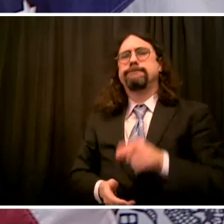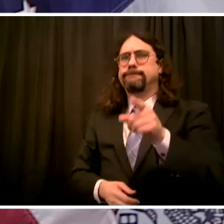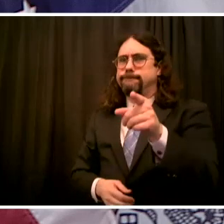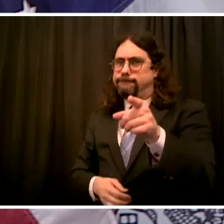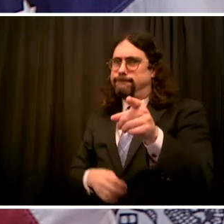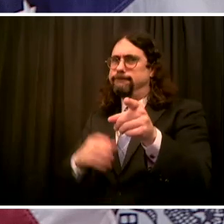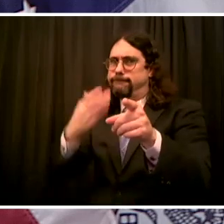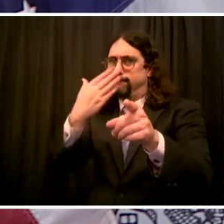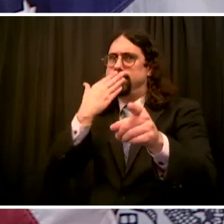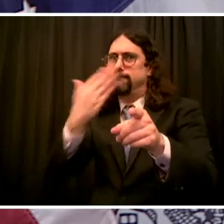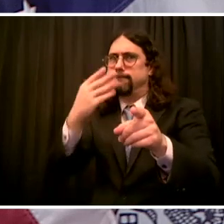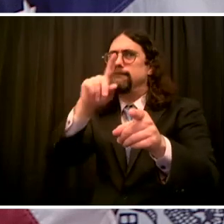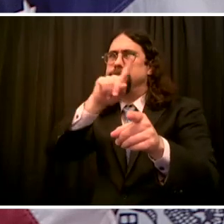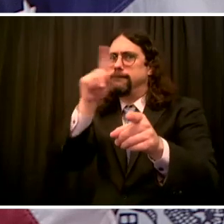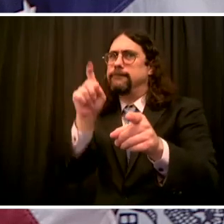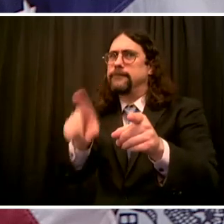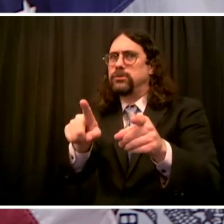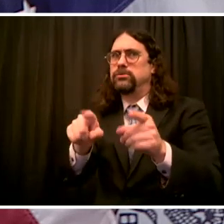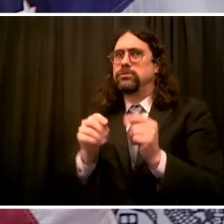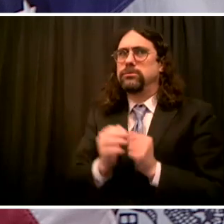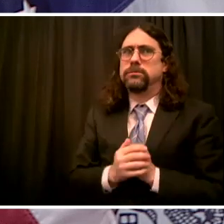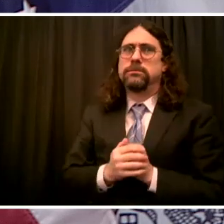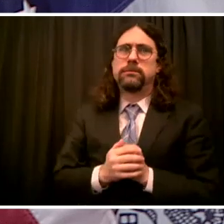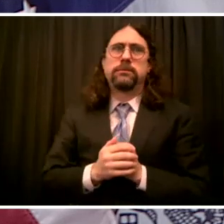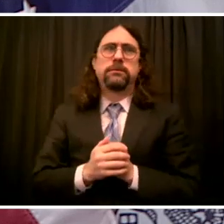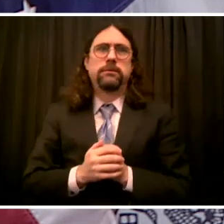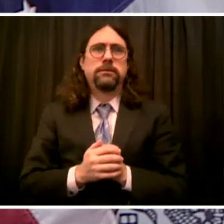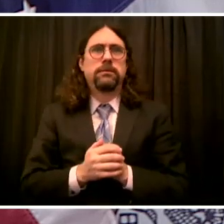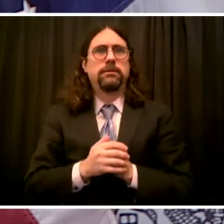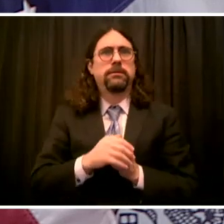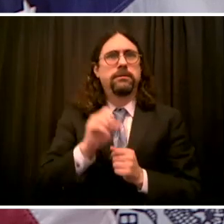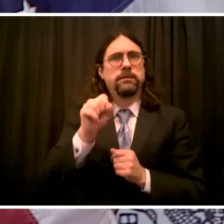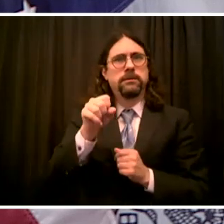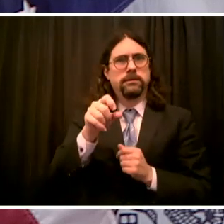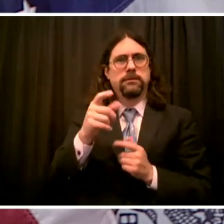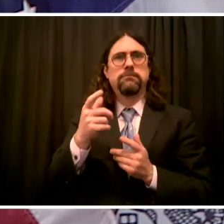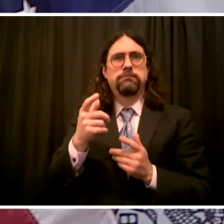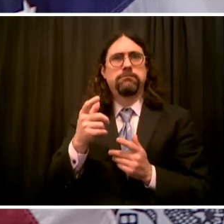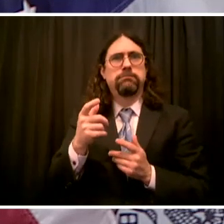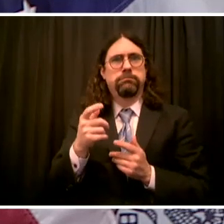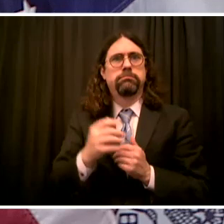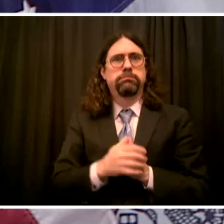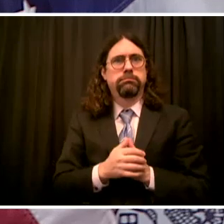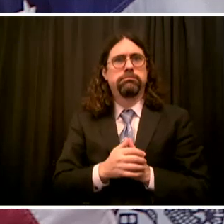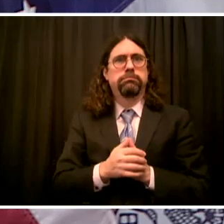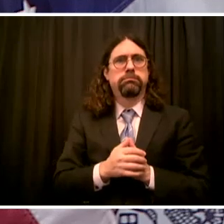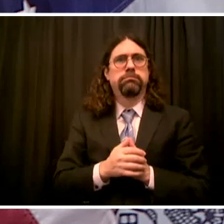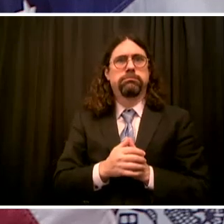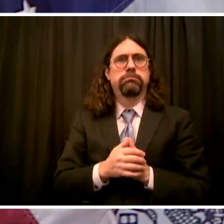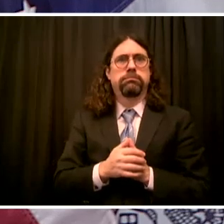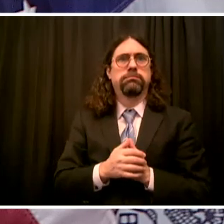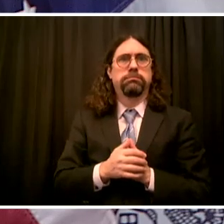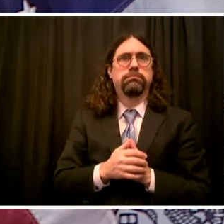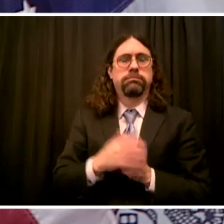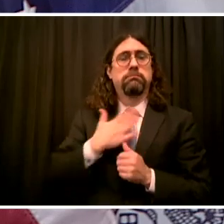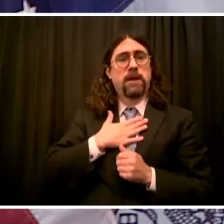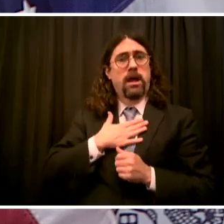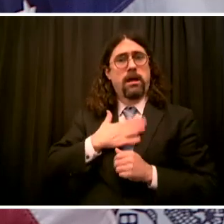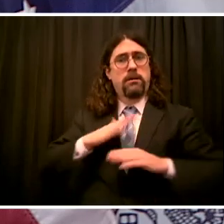BE CONSIDERED SAFE. I APPRECIATE THE QUESTION. LOOK, MY KIDS ENWTTO E NW ORYK CITY PUBLIC SCHOOLS. A NDIHI TNKI LKE A PARENT ALL THE